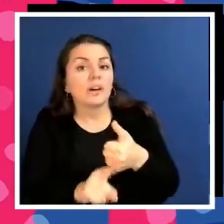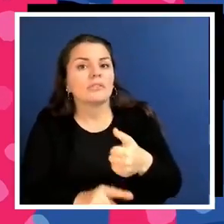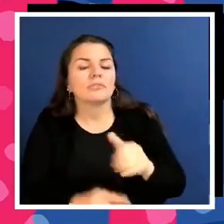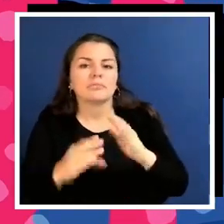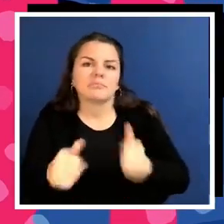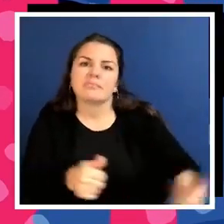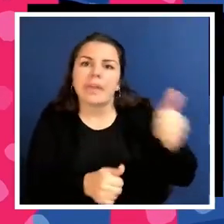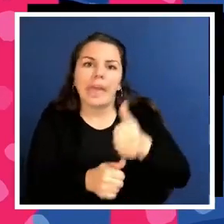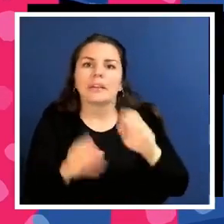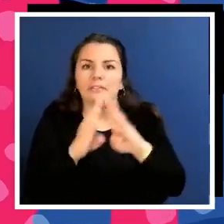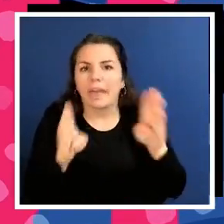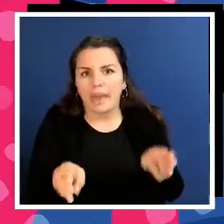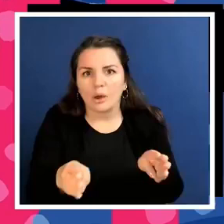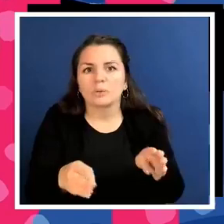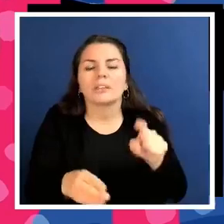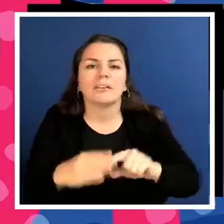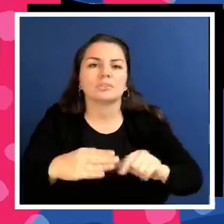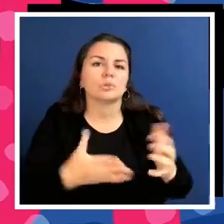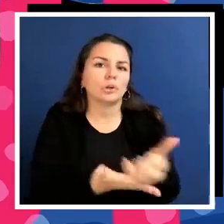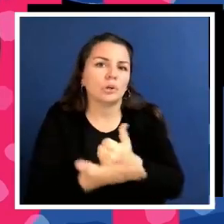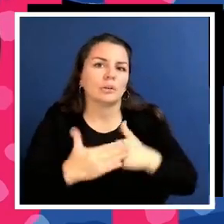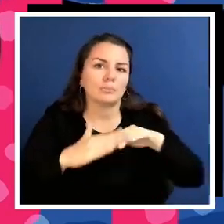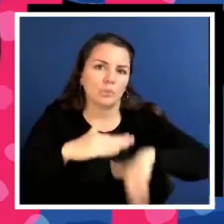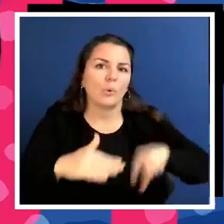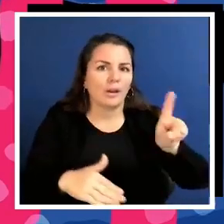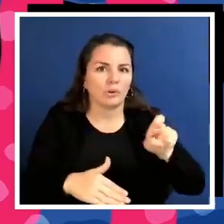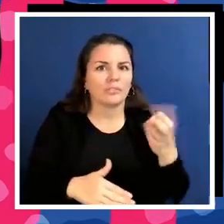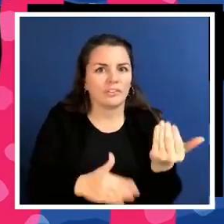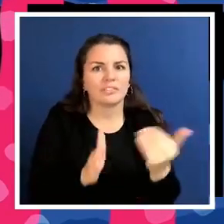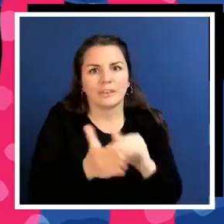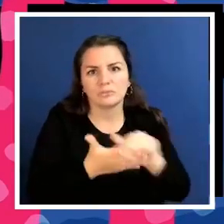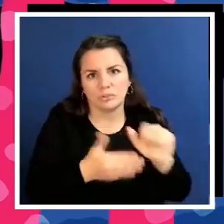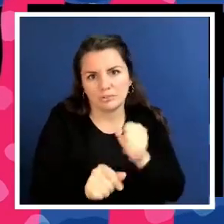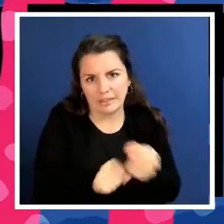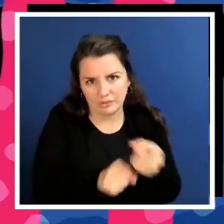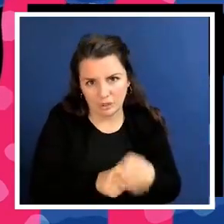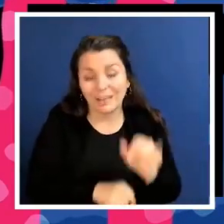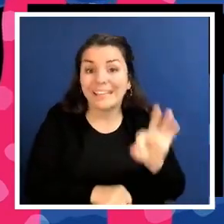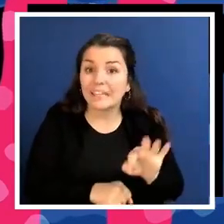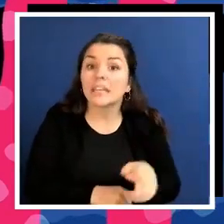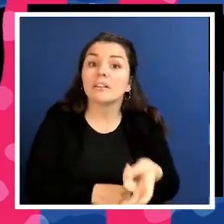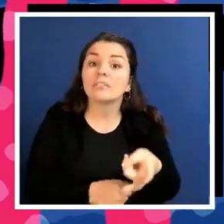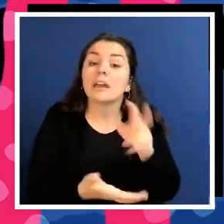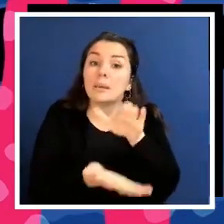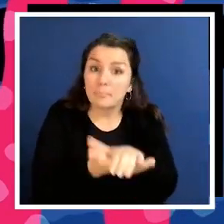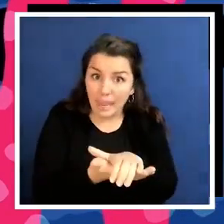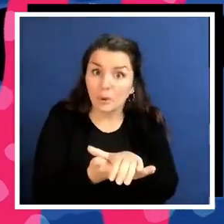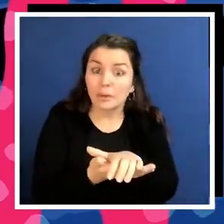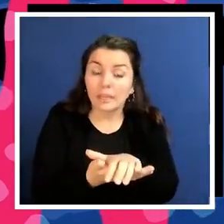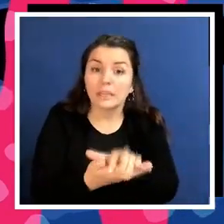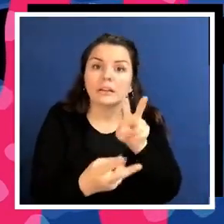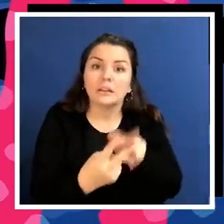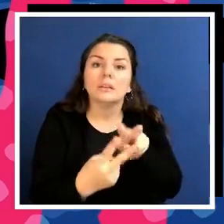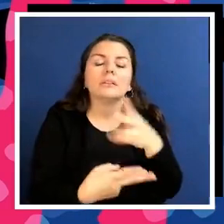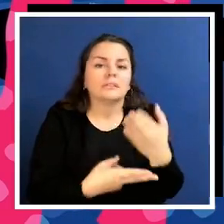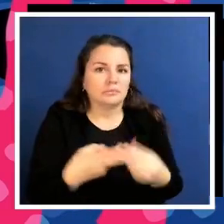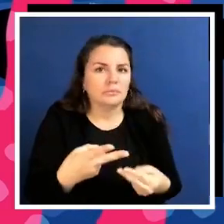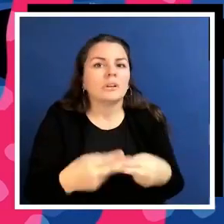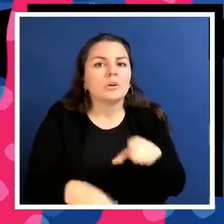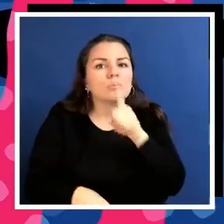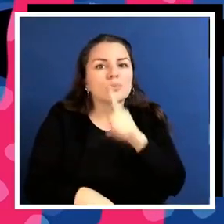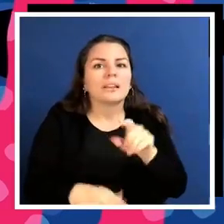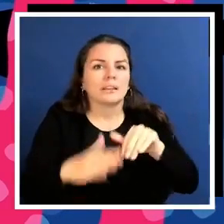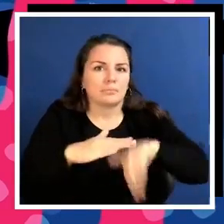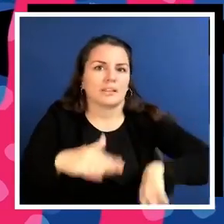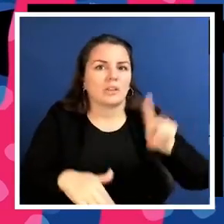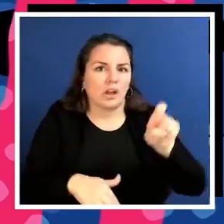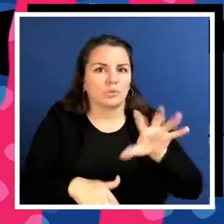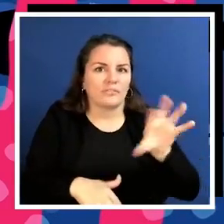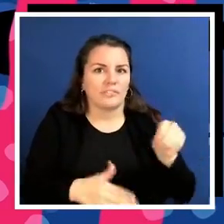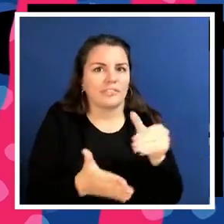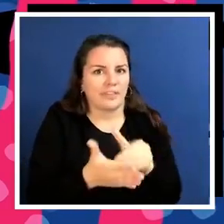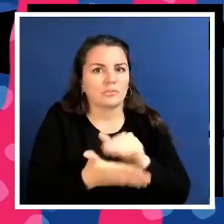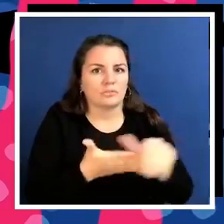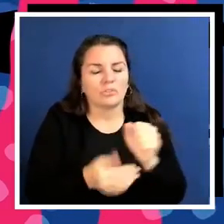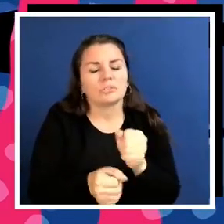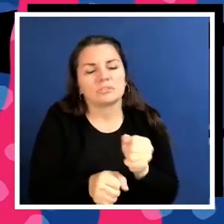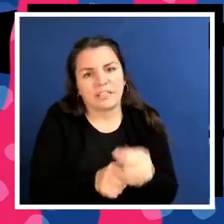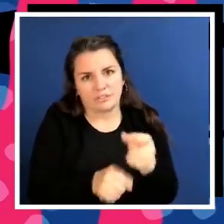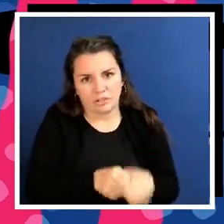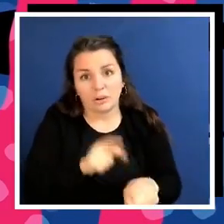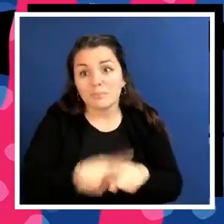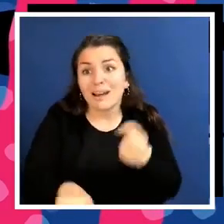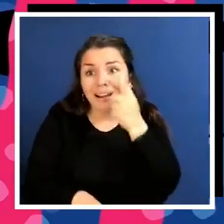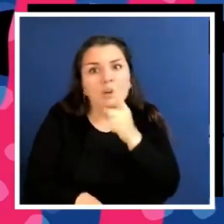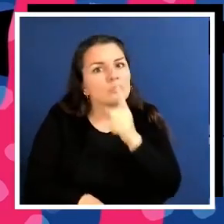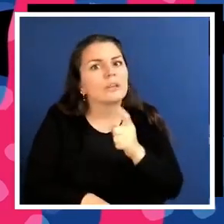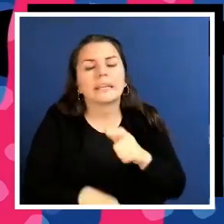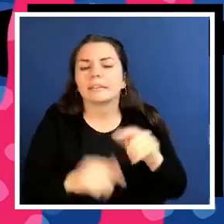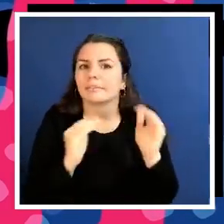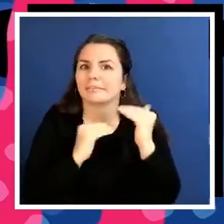HAVE TO MAKE LESS THAN $25,000